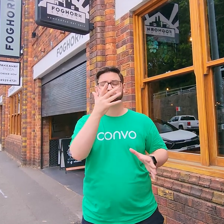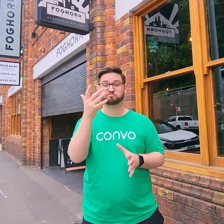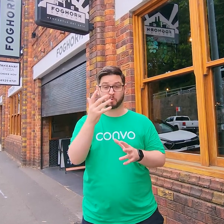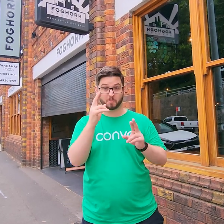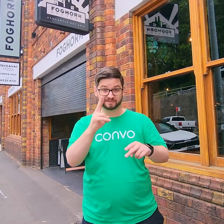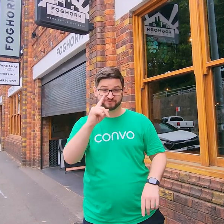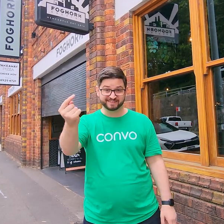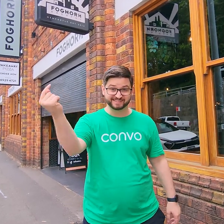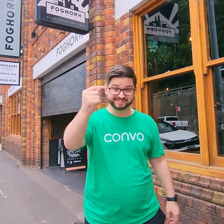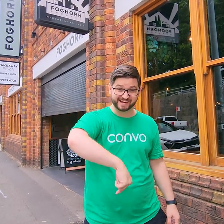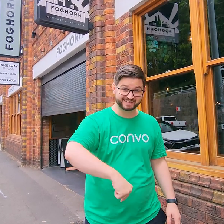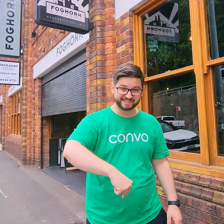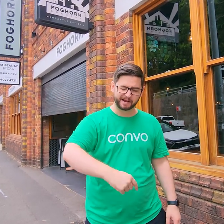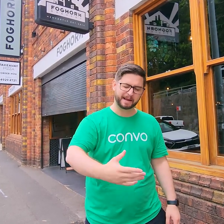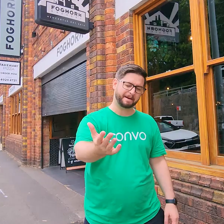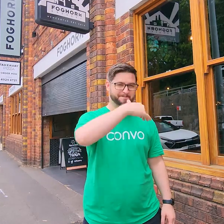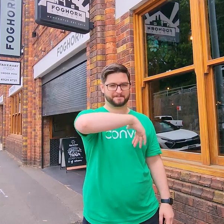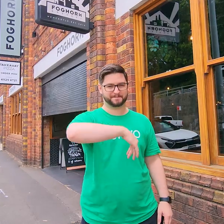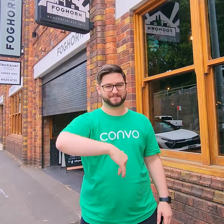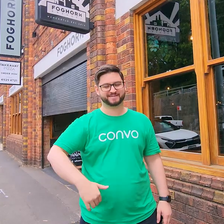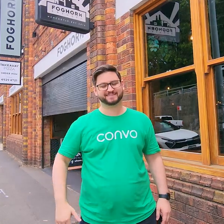Hope to see you here! Come along!